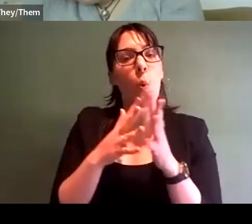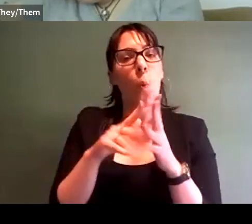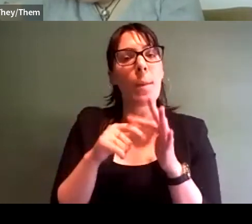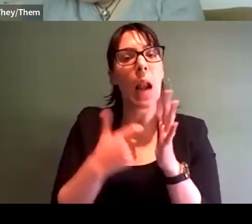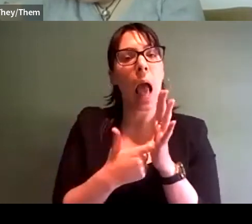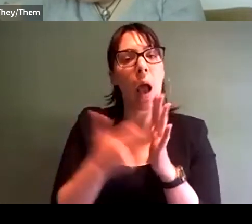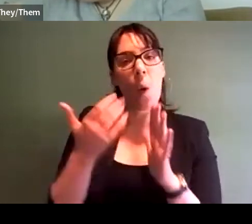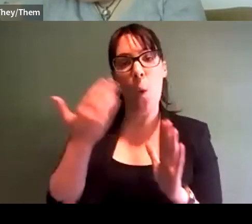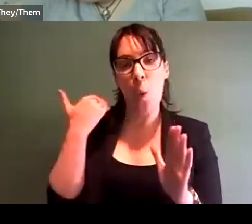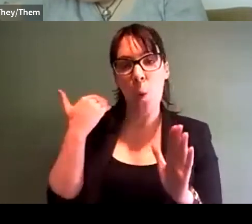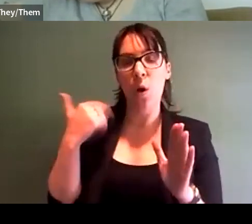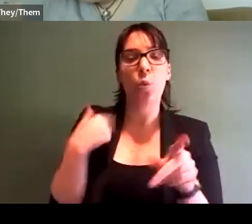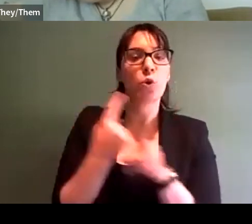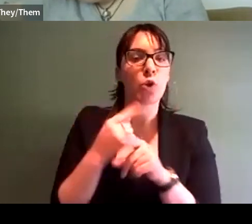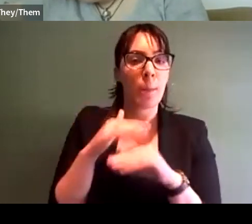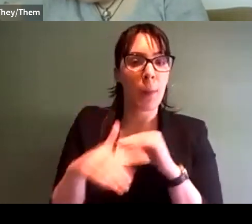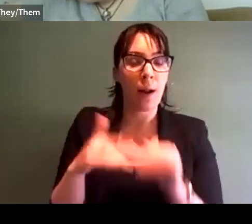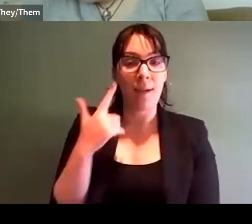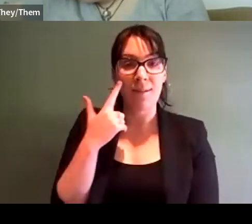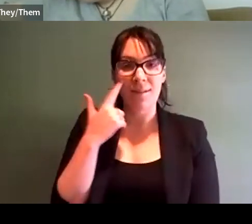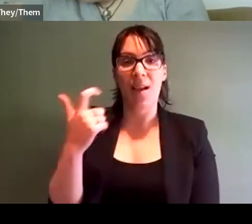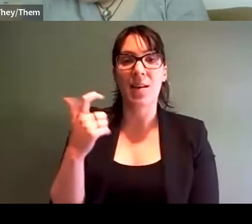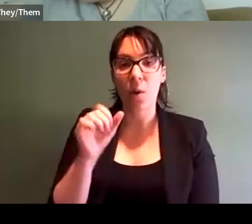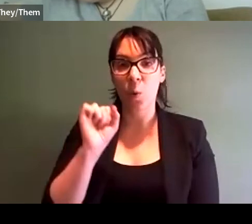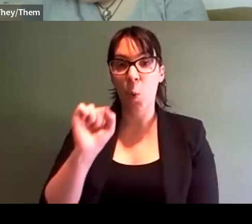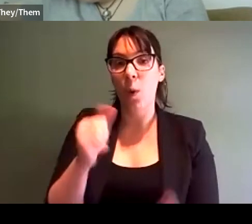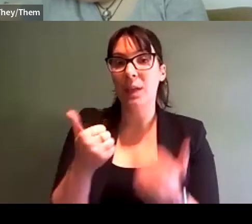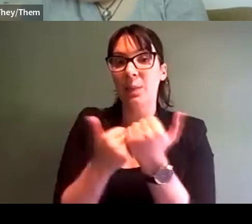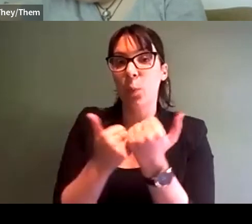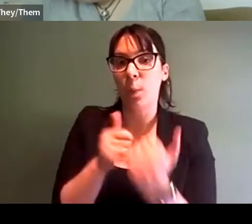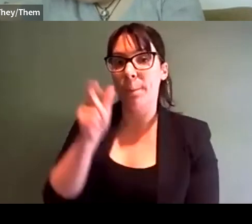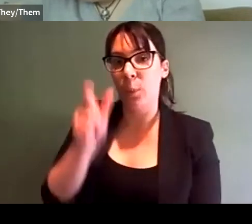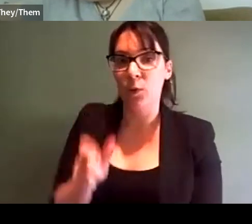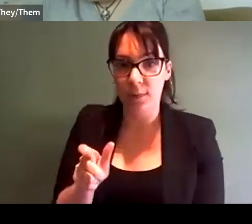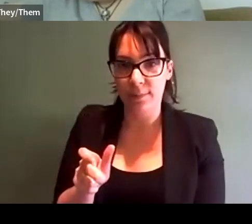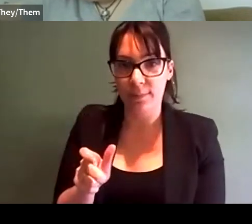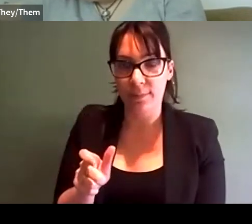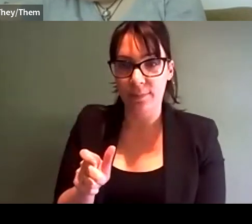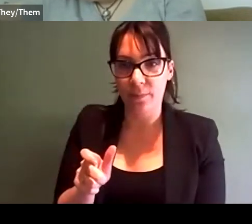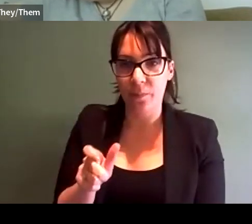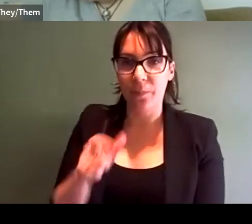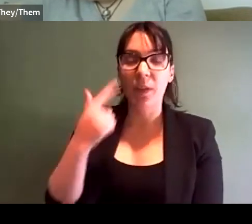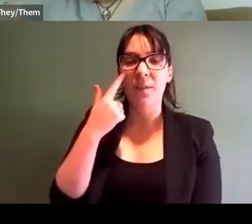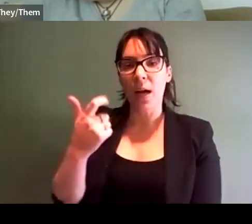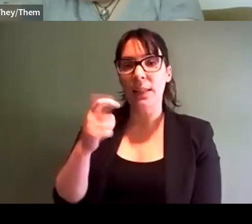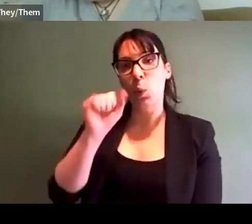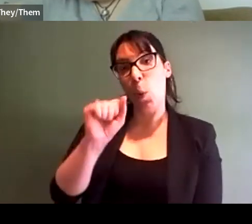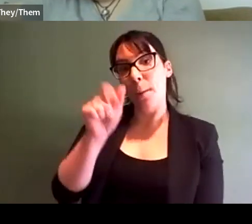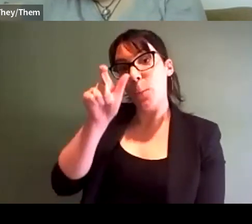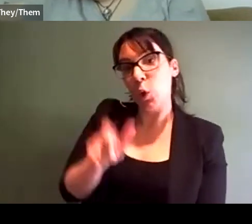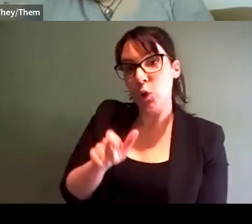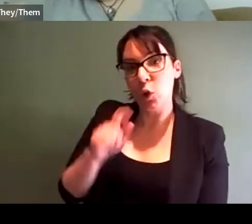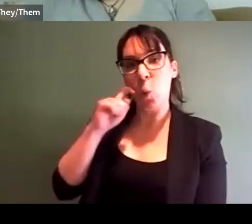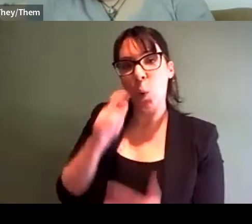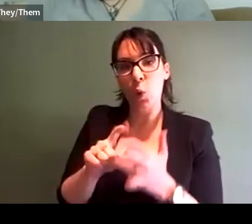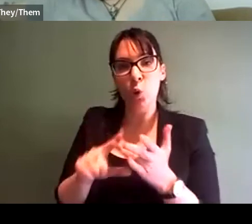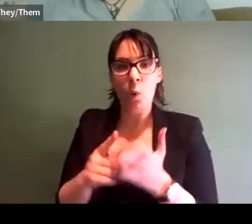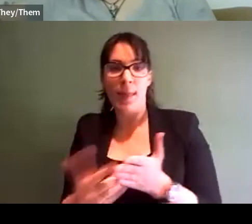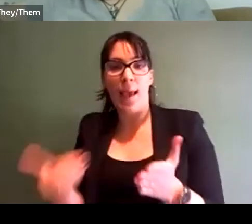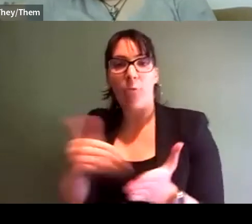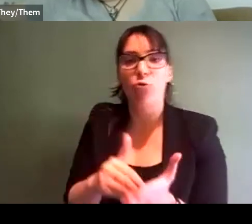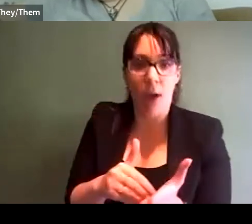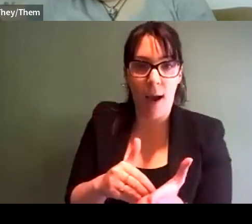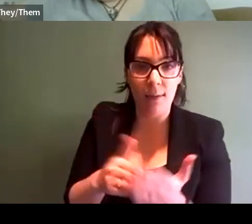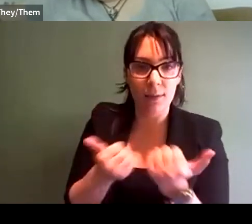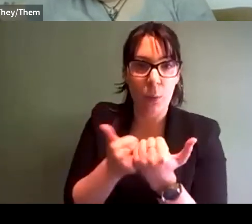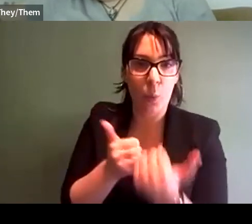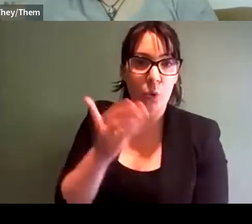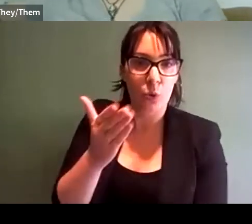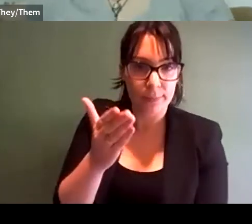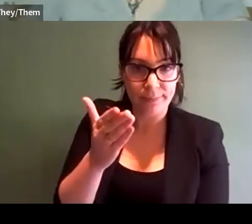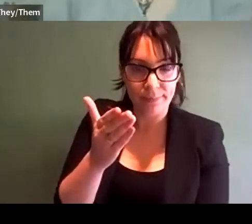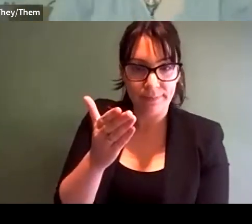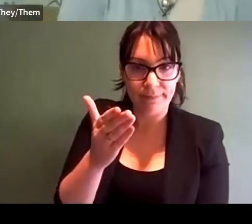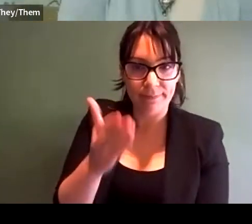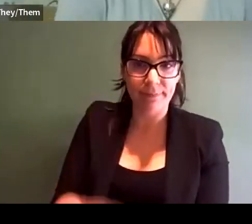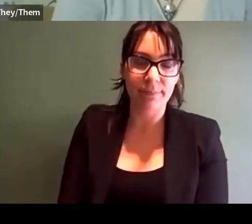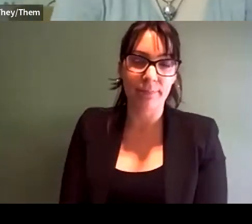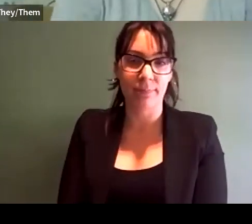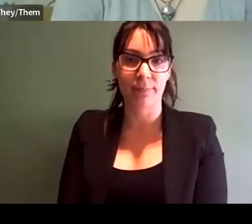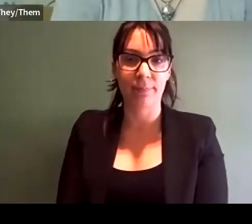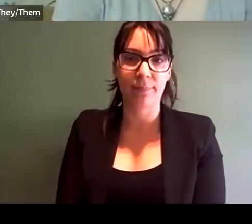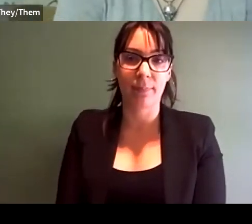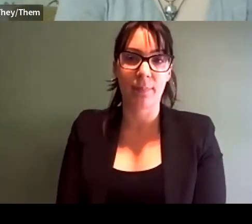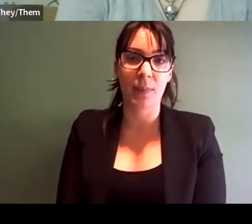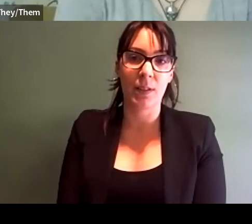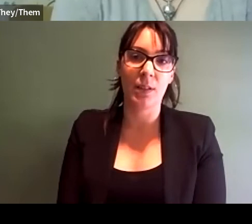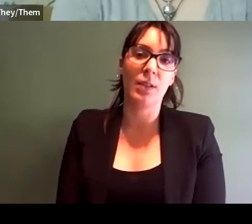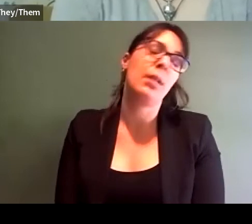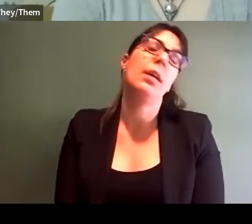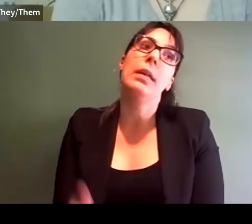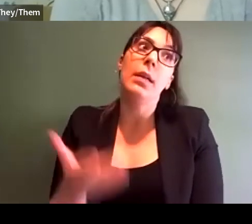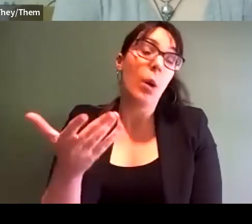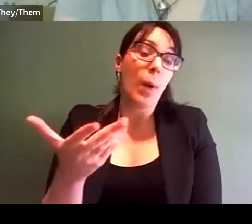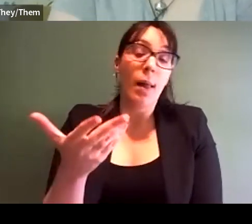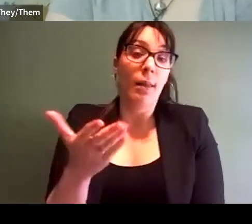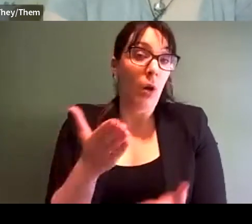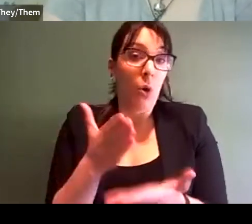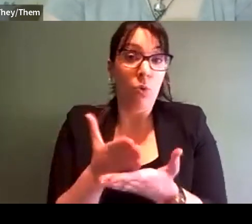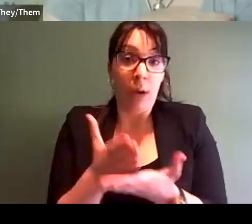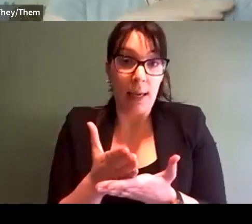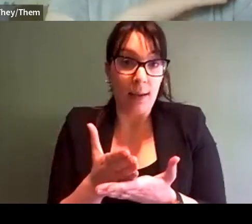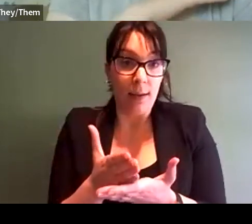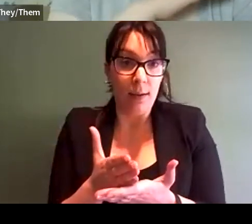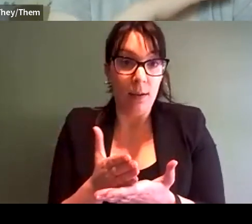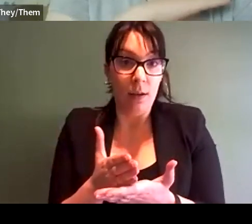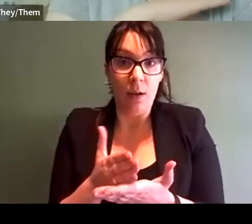We're sort of talking about funding your support person finding your person who will go sort of above and beyond their role to support you, which, you know, unfortunately, you know, it's not something that we would like we would like for everyone to be